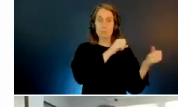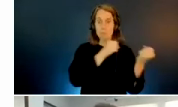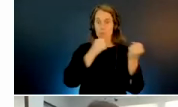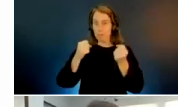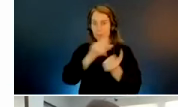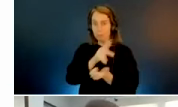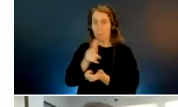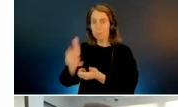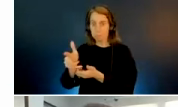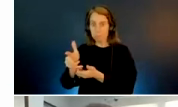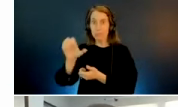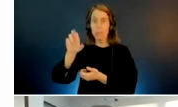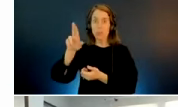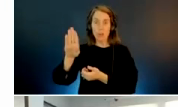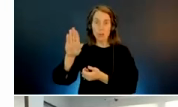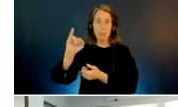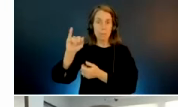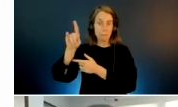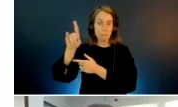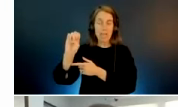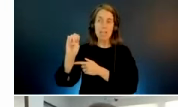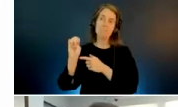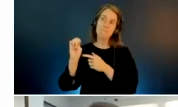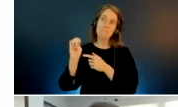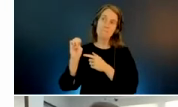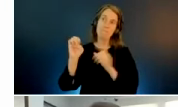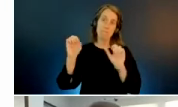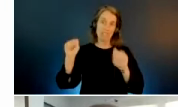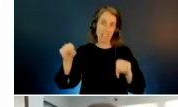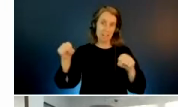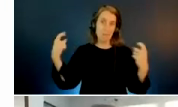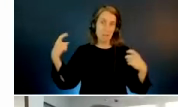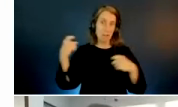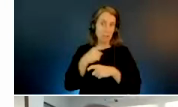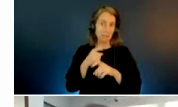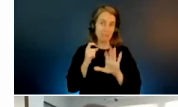find it to be my responsibility to explain how curbside uh works and so you can decide whether